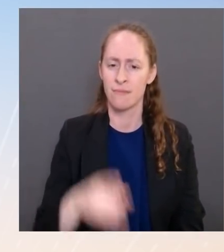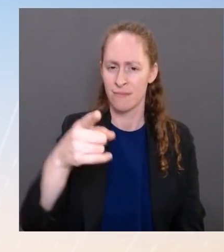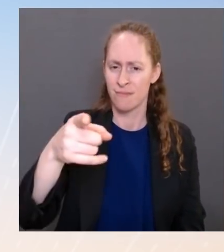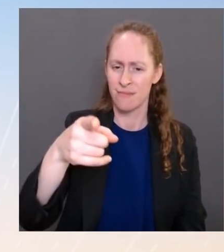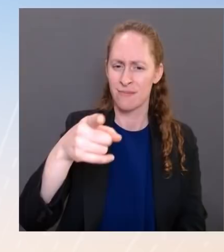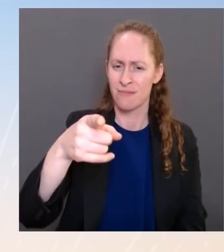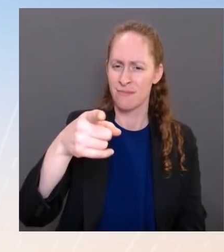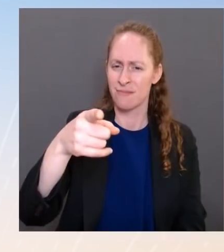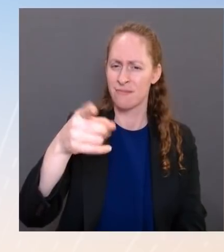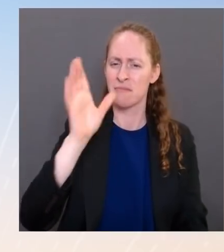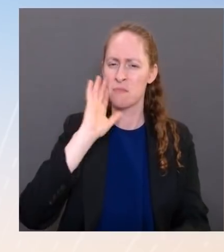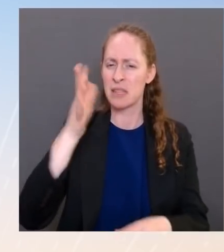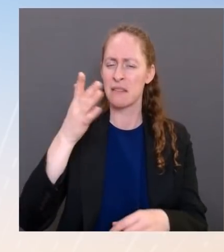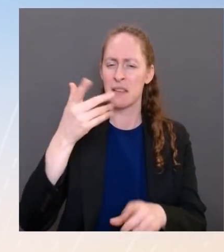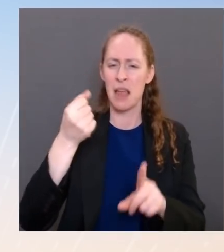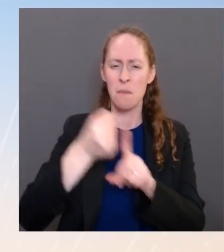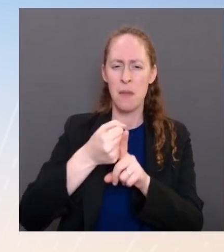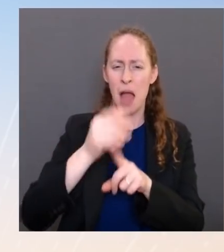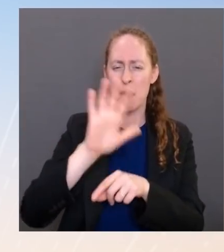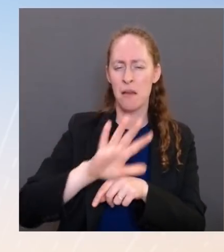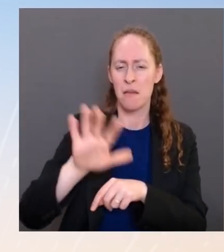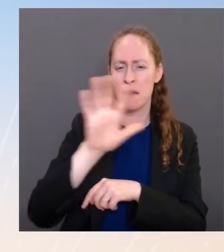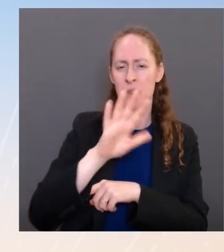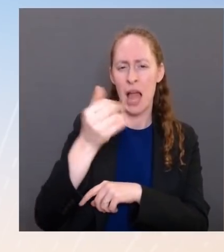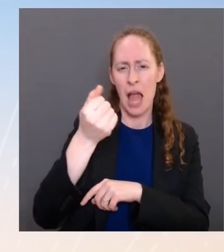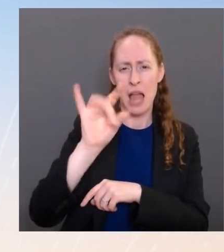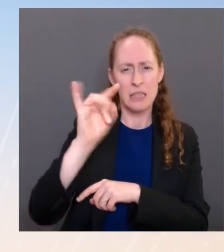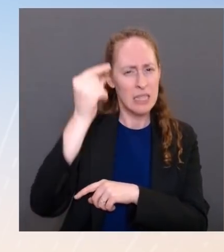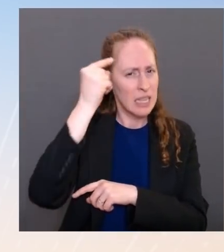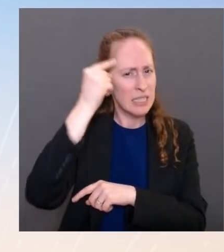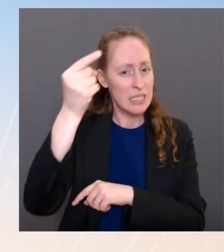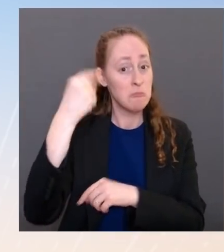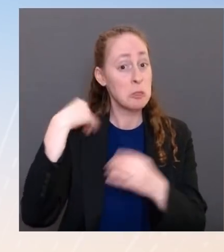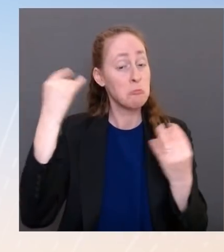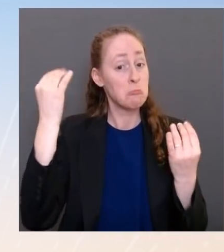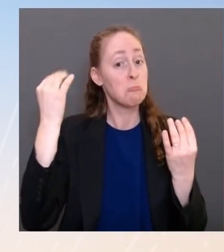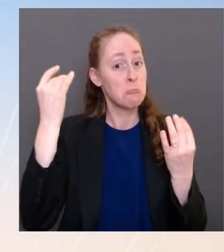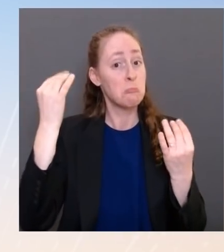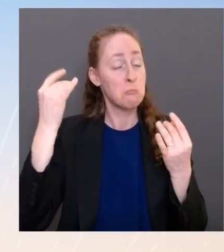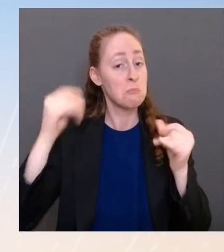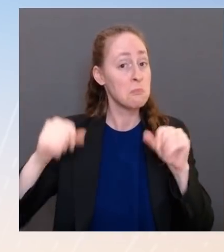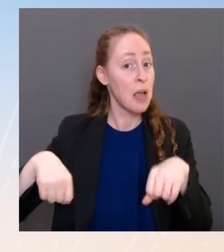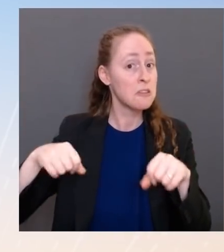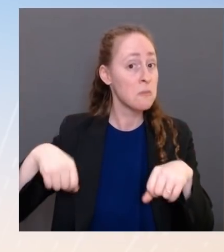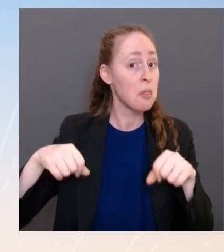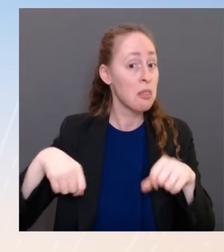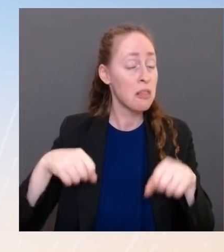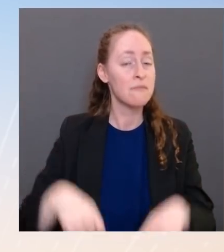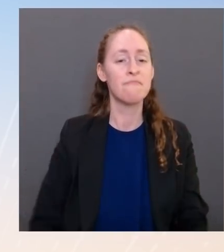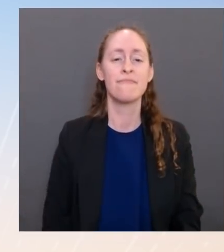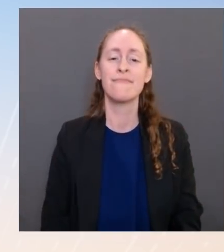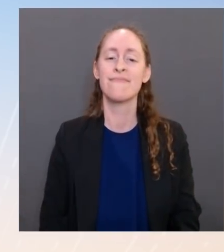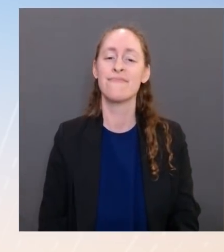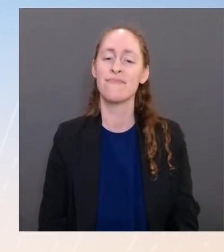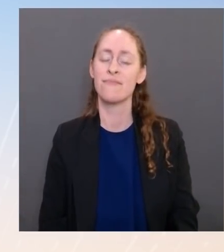And certainly, that's something that remains on the table. There are a lot of ideas in Congress about steps that can be taken to lower gas prices